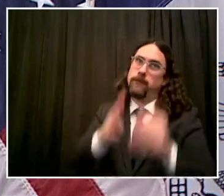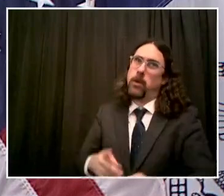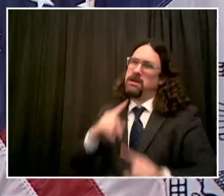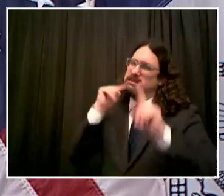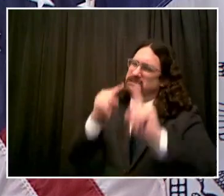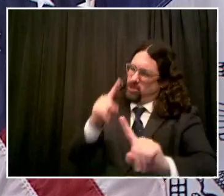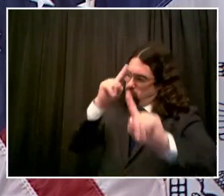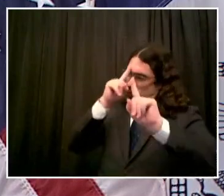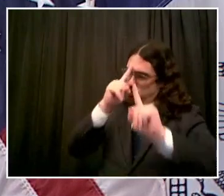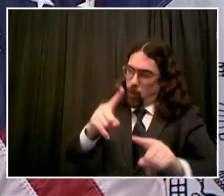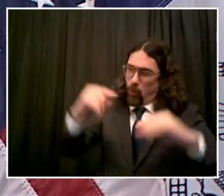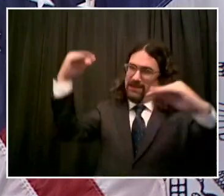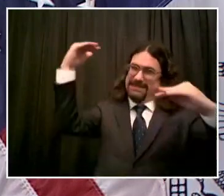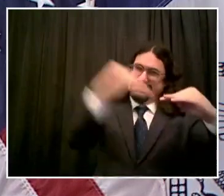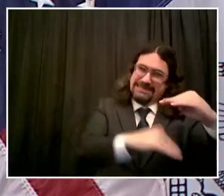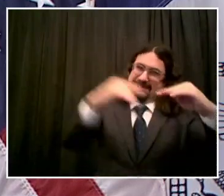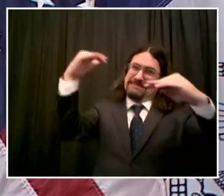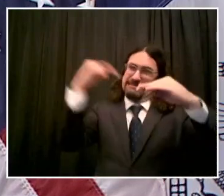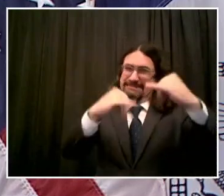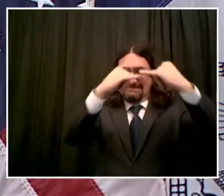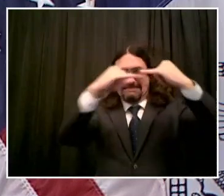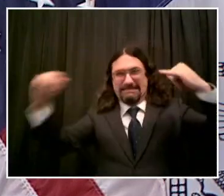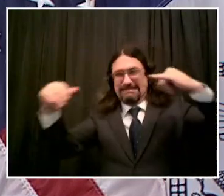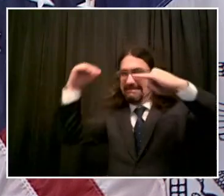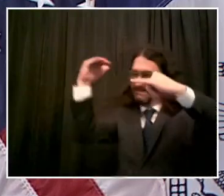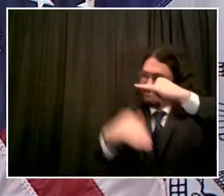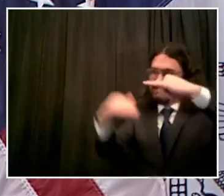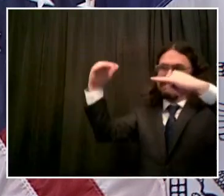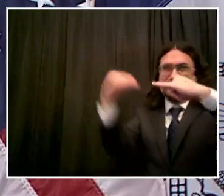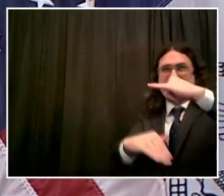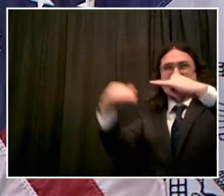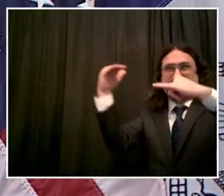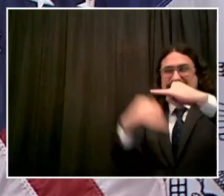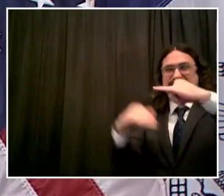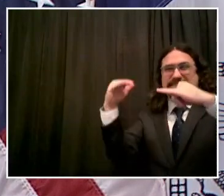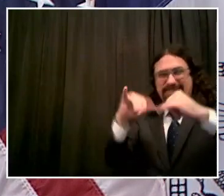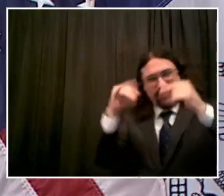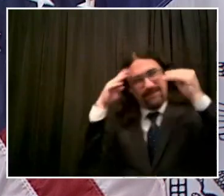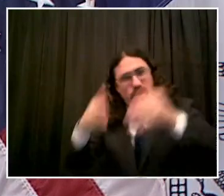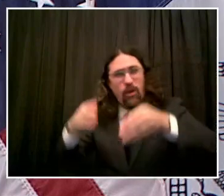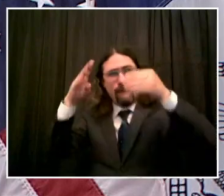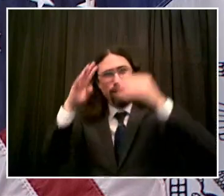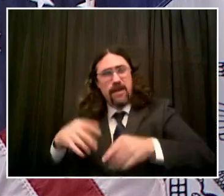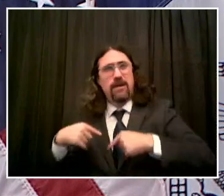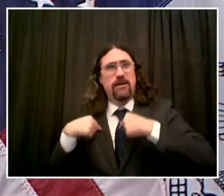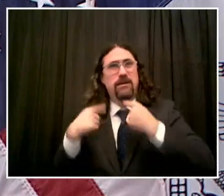TO HAVE A STRICT, STRONG APPROACH TO GET TO THESE NUMBERS . IT DIDN'T HAPPEN BY ACCIDENT.